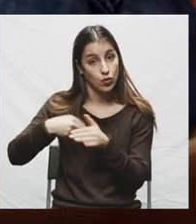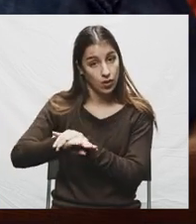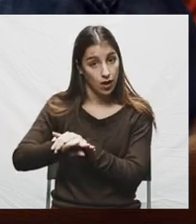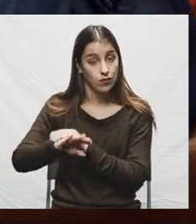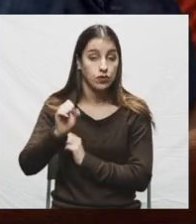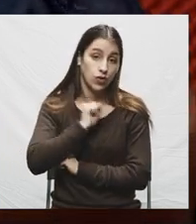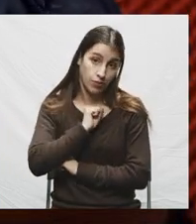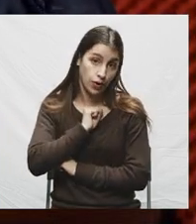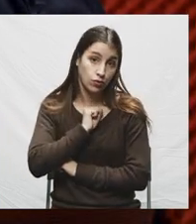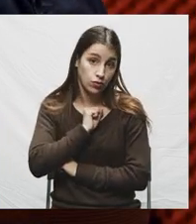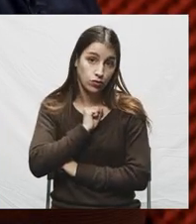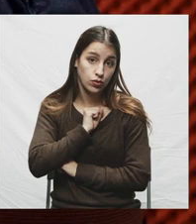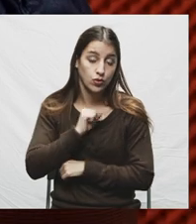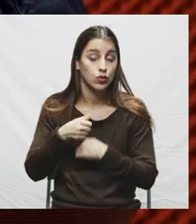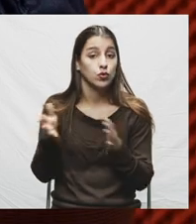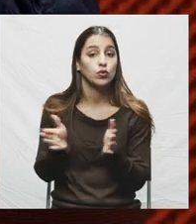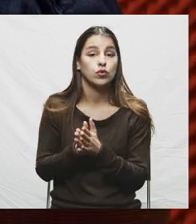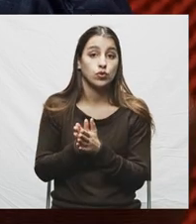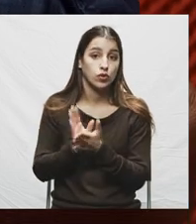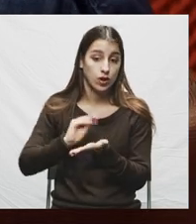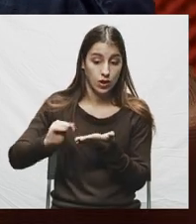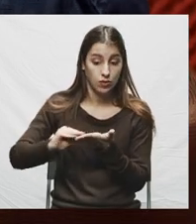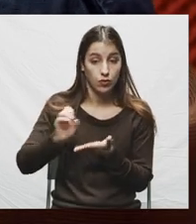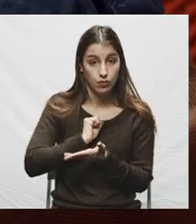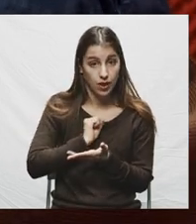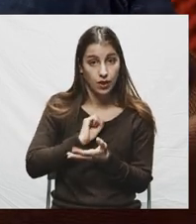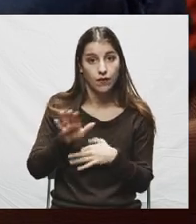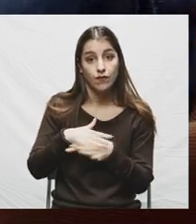Written by you? Written by me, all of them. And...